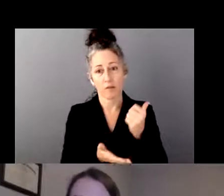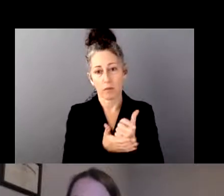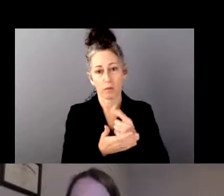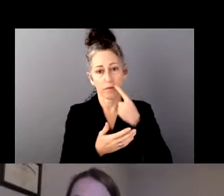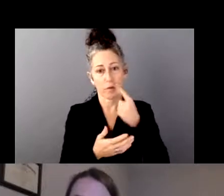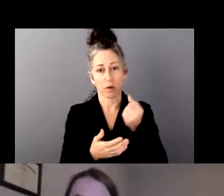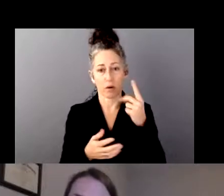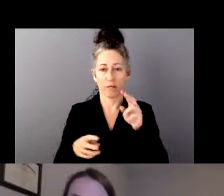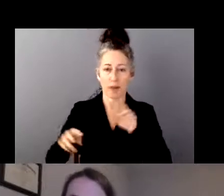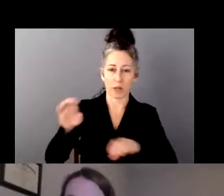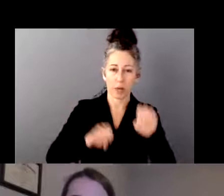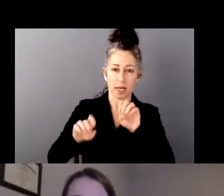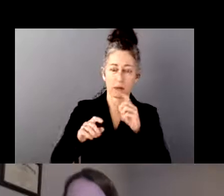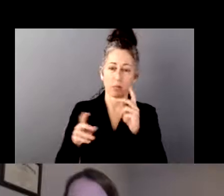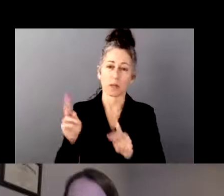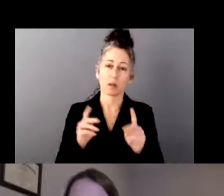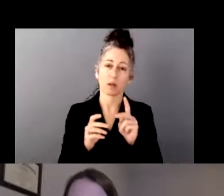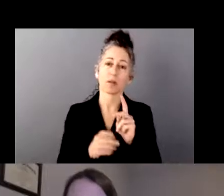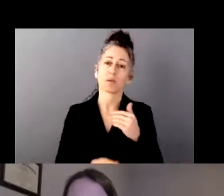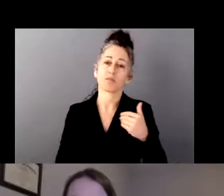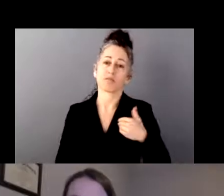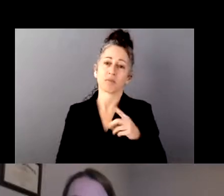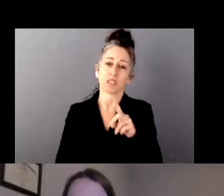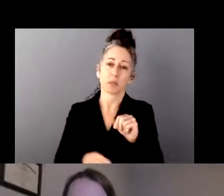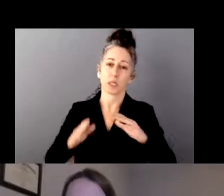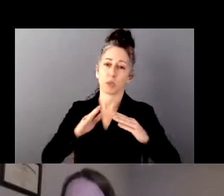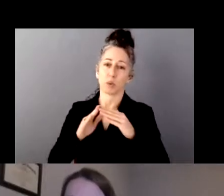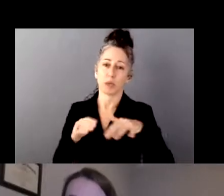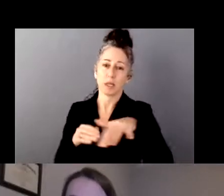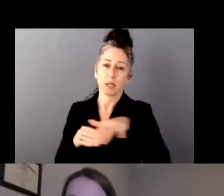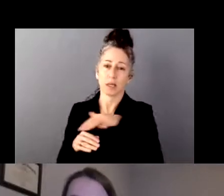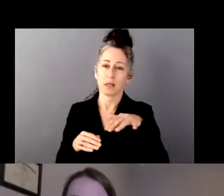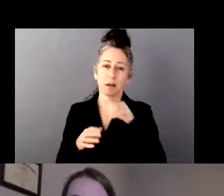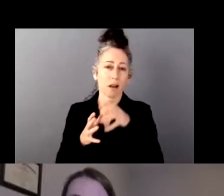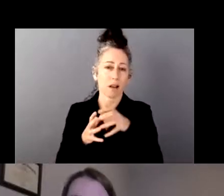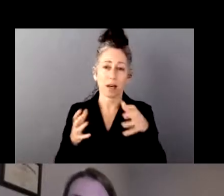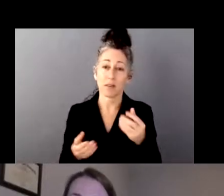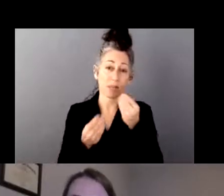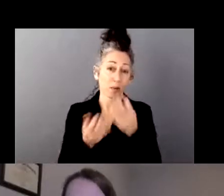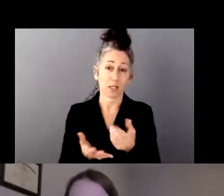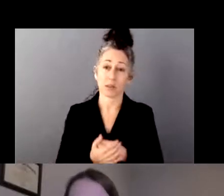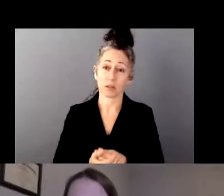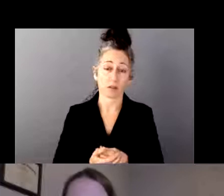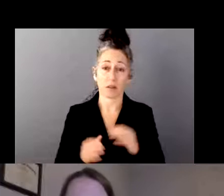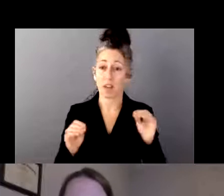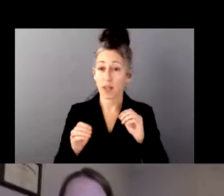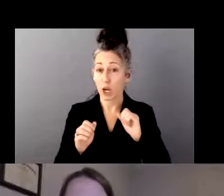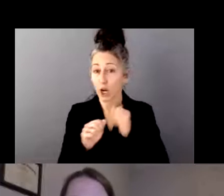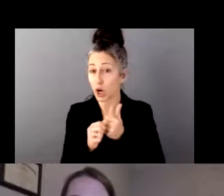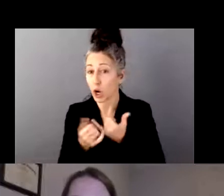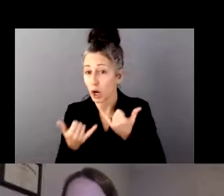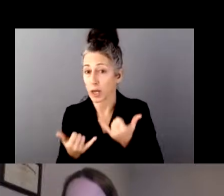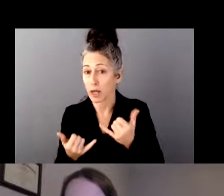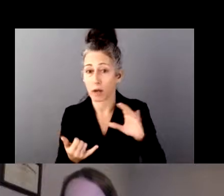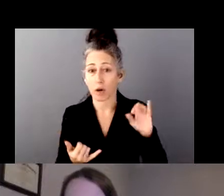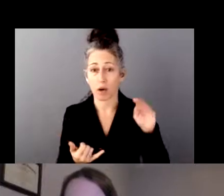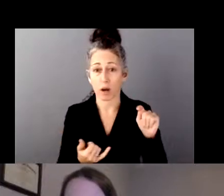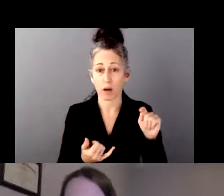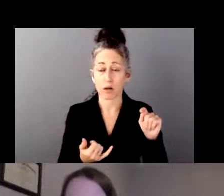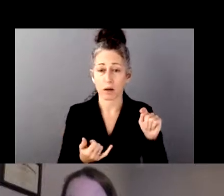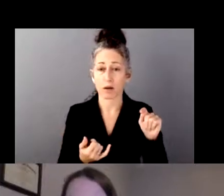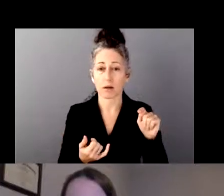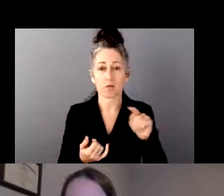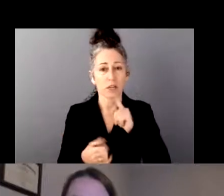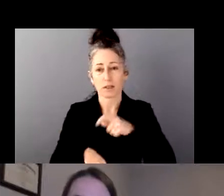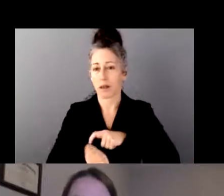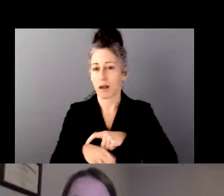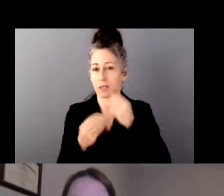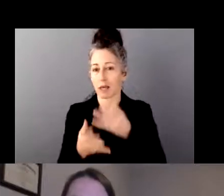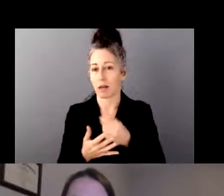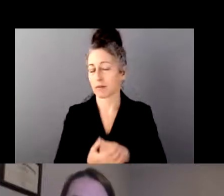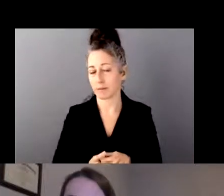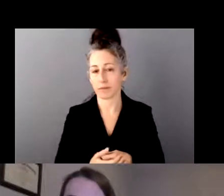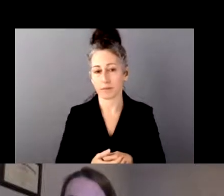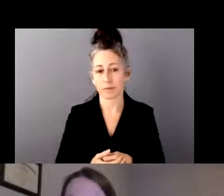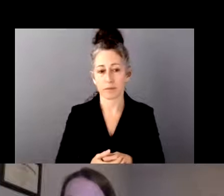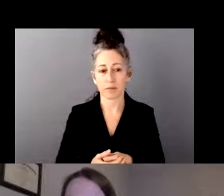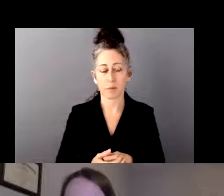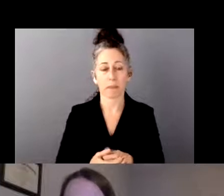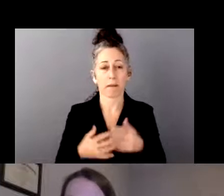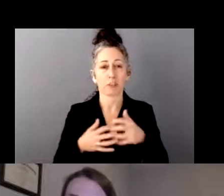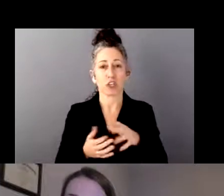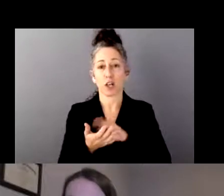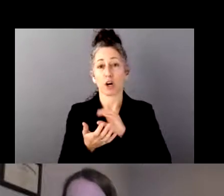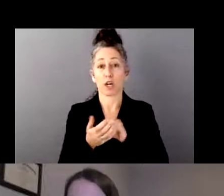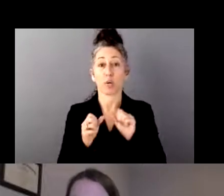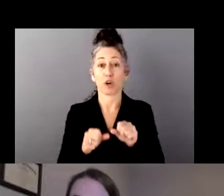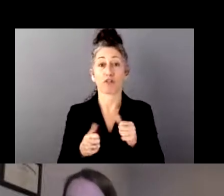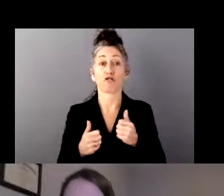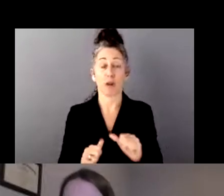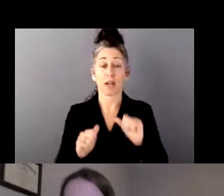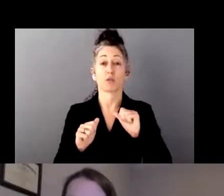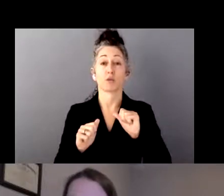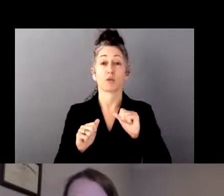and realtime data on what's happening in those communities. Machine learning is a way that we can try to do that and take the data that we have and make predictions about what we don't have.